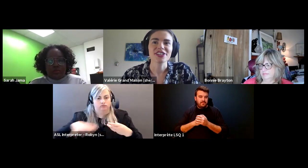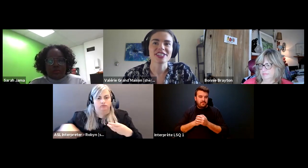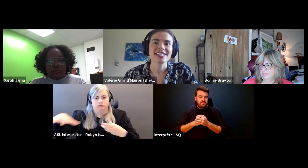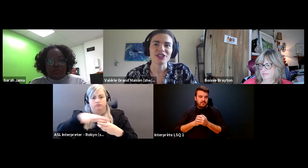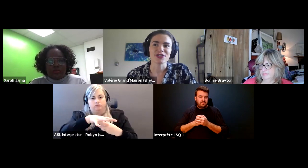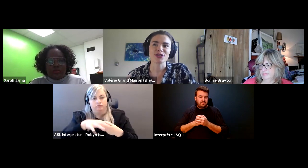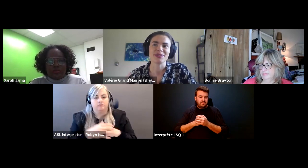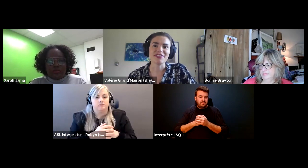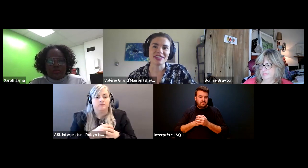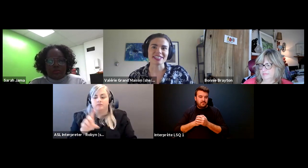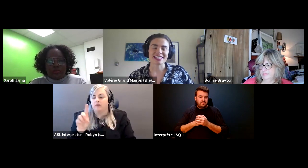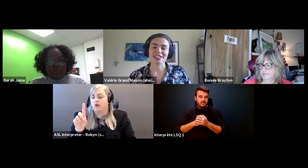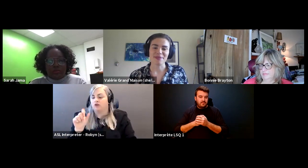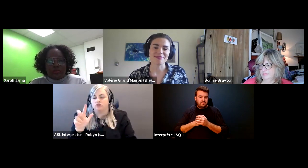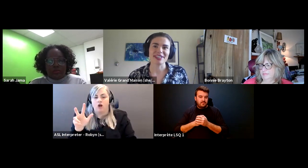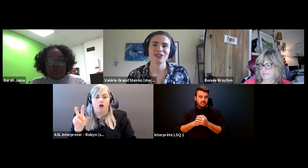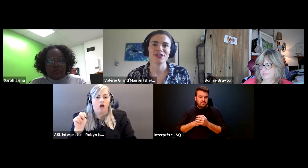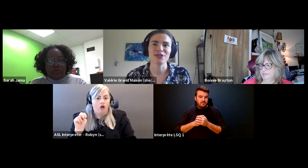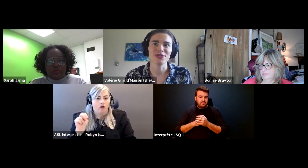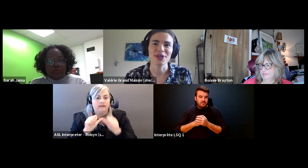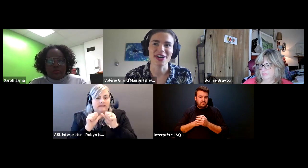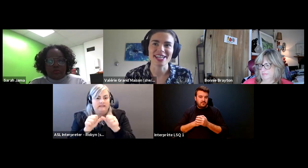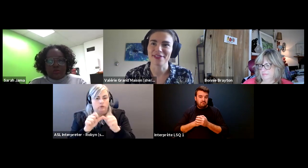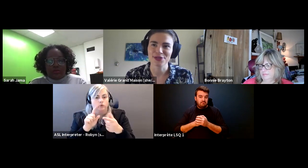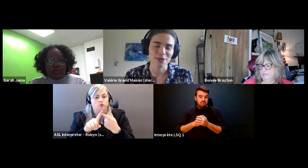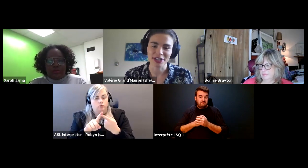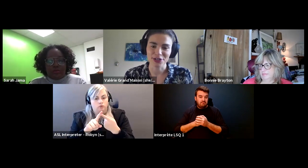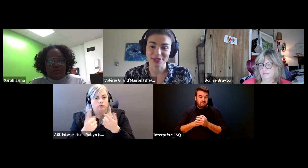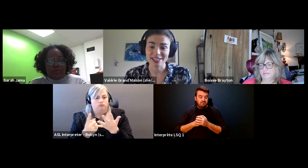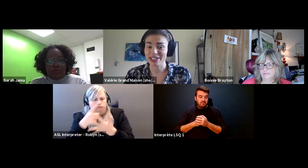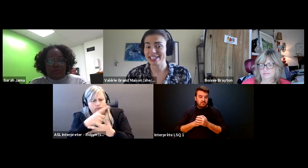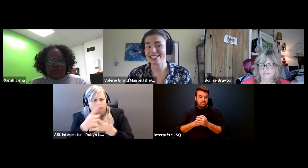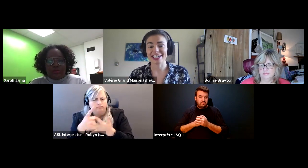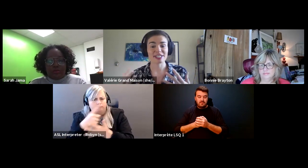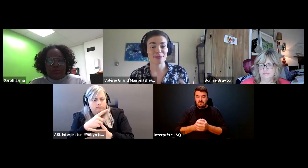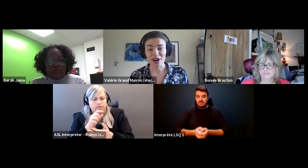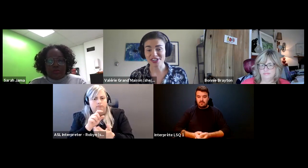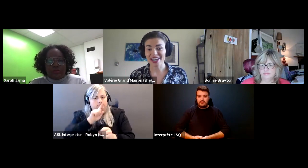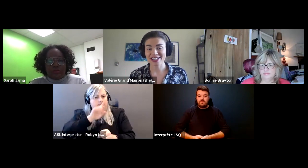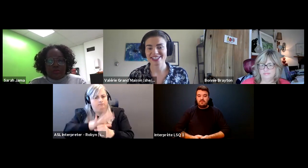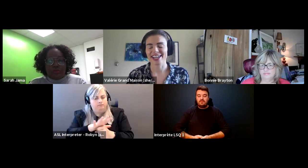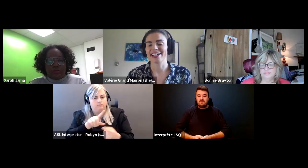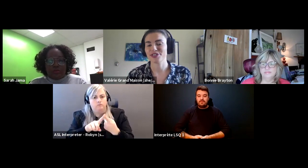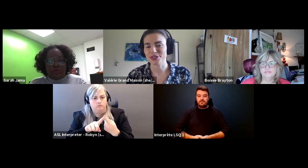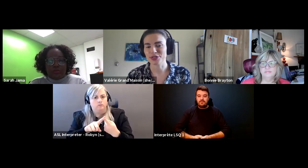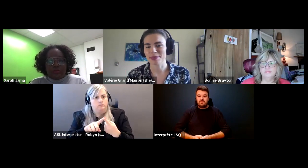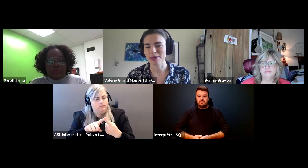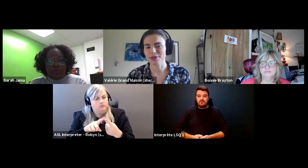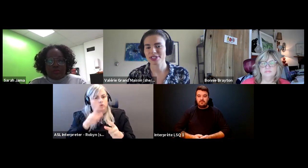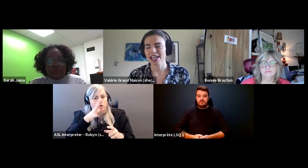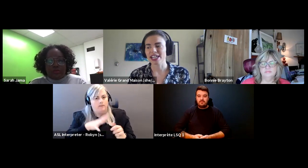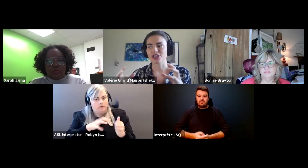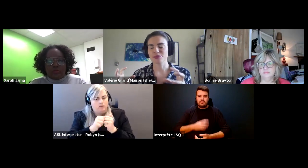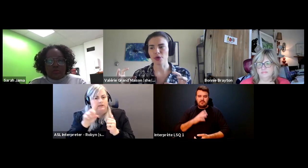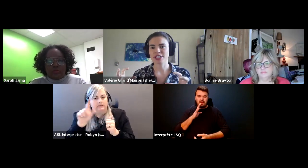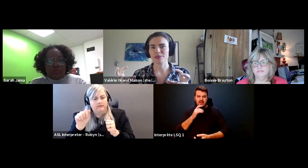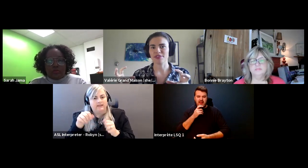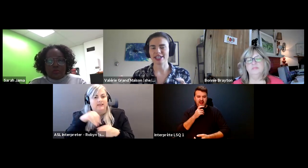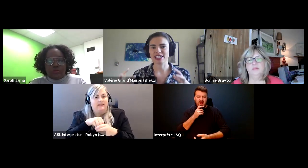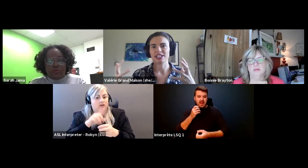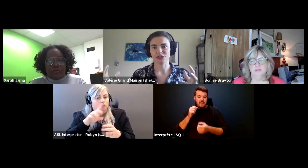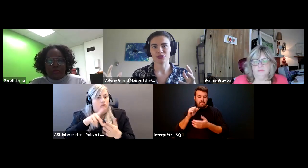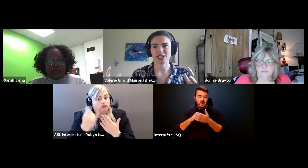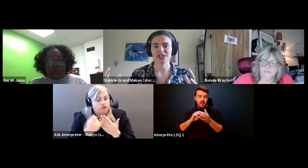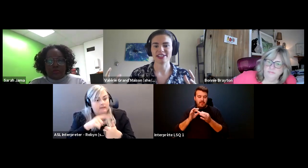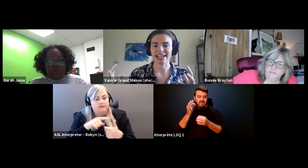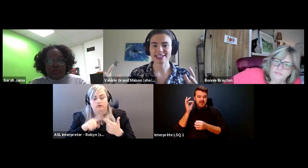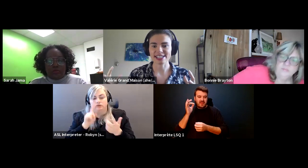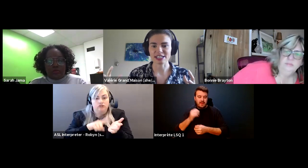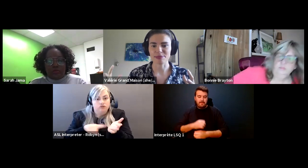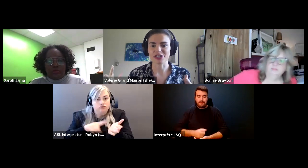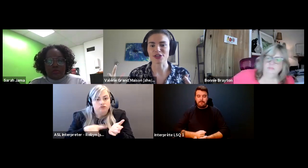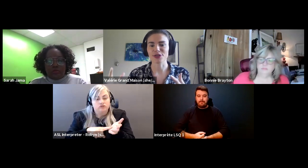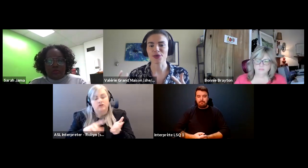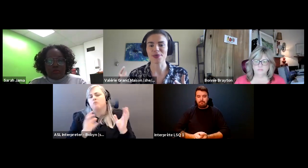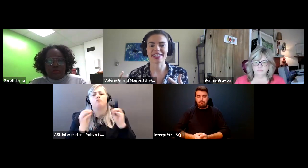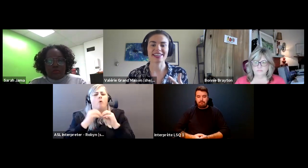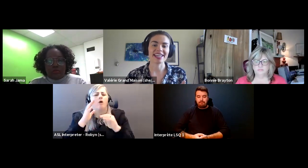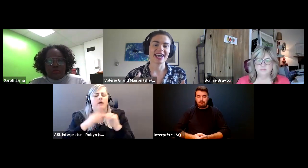Valérie Grand’Maison (she/elle): don continues to reveal its commitment to a diverse women and girls with disabilities and its project and its research papers, it does more than providing an intersection l analysis but it's also the way that the.